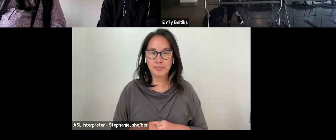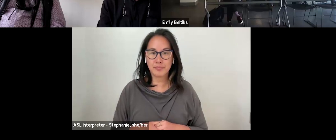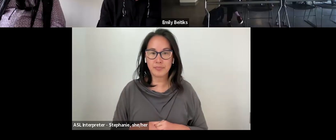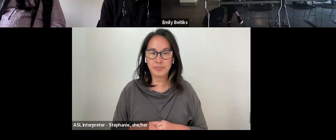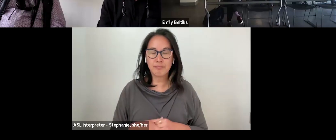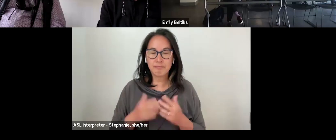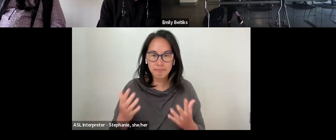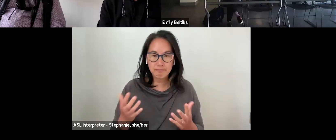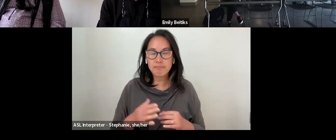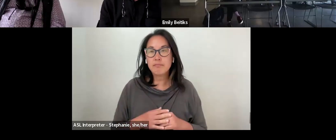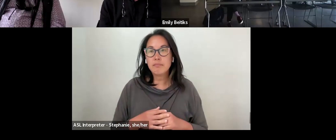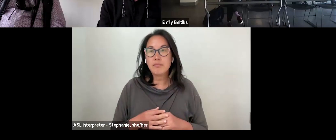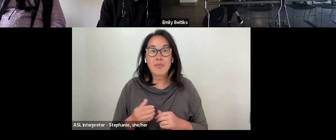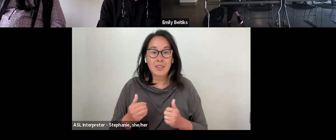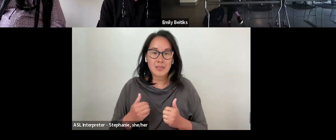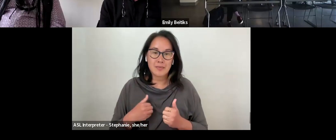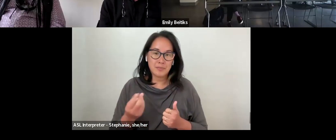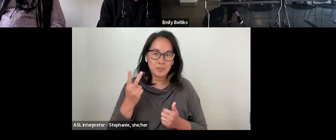So there's, sort of, two pieces, I think, to your question.